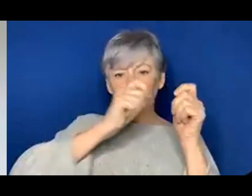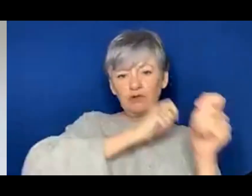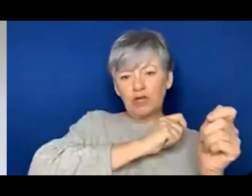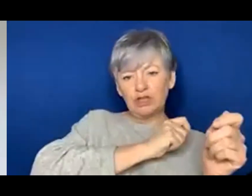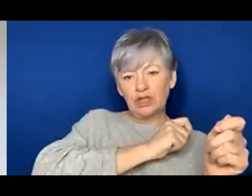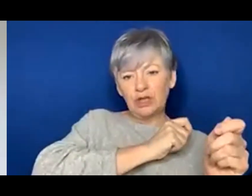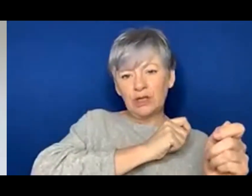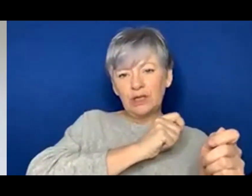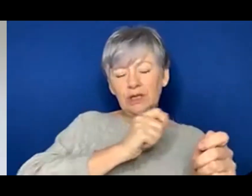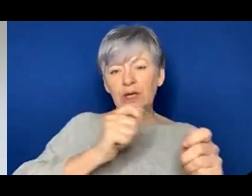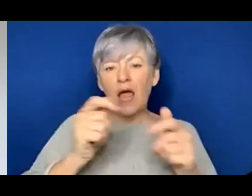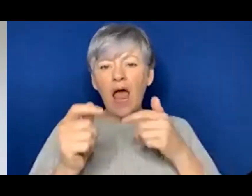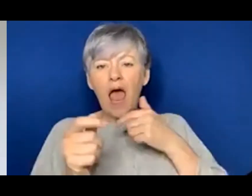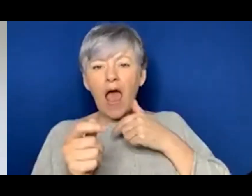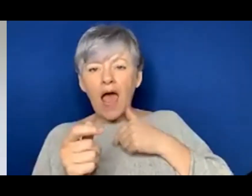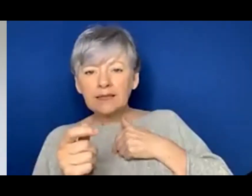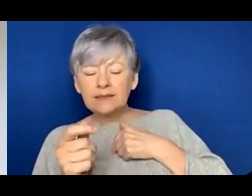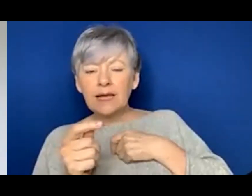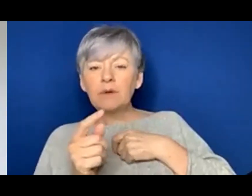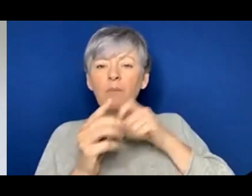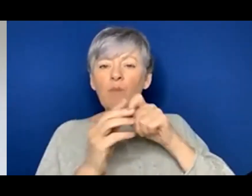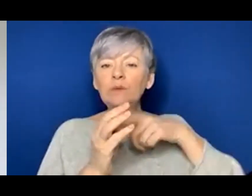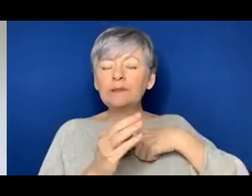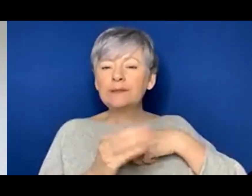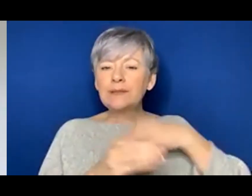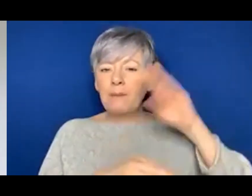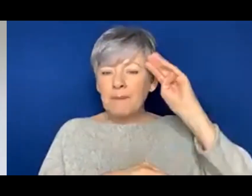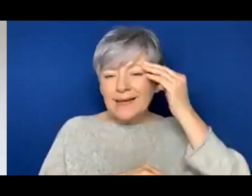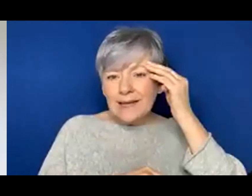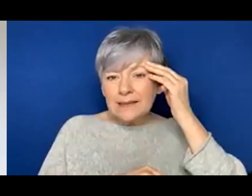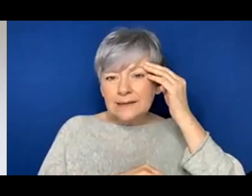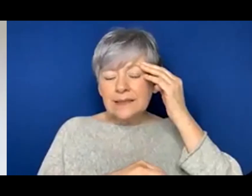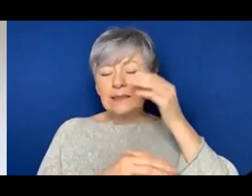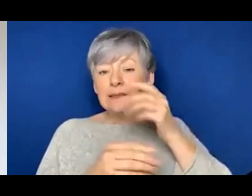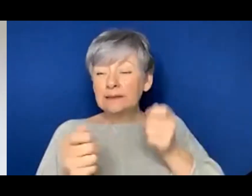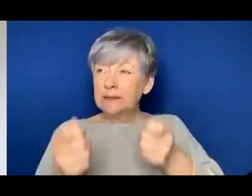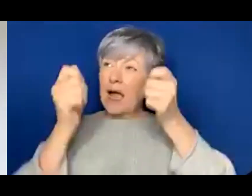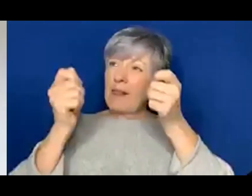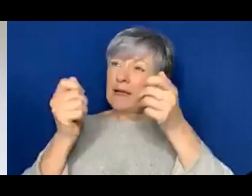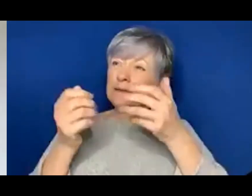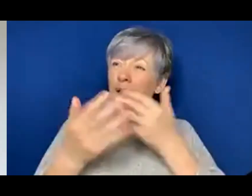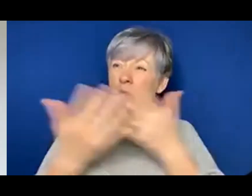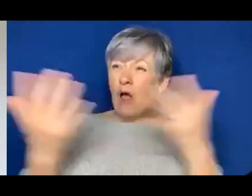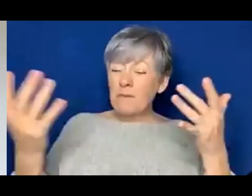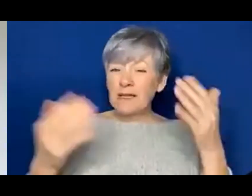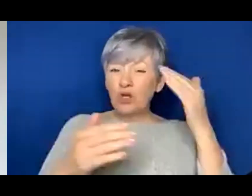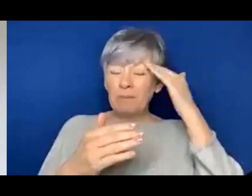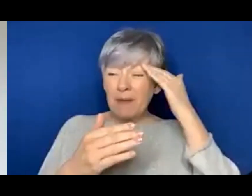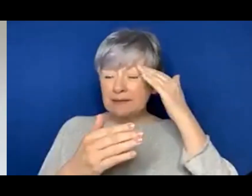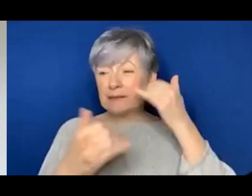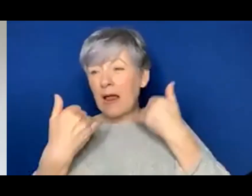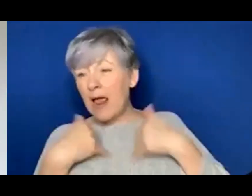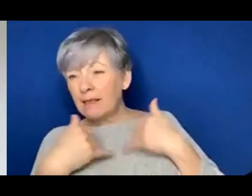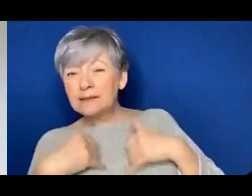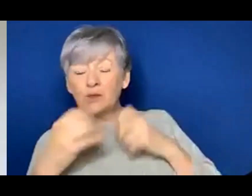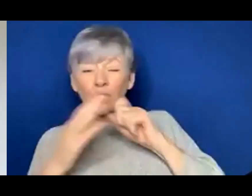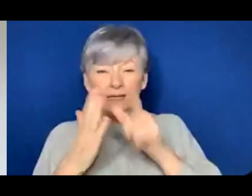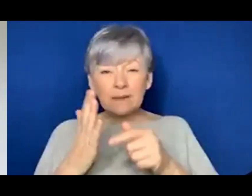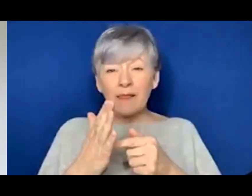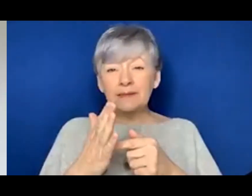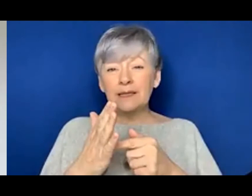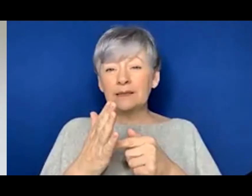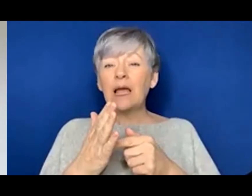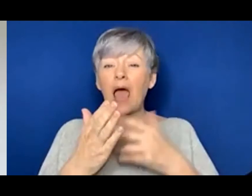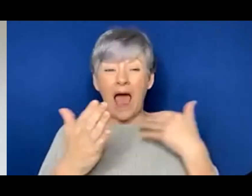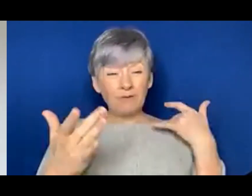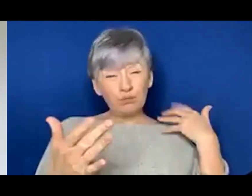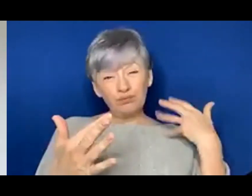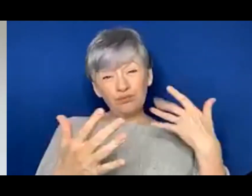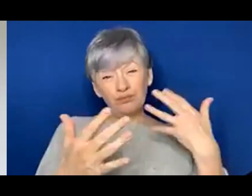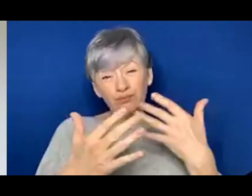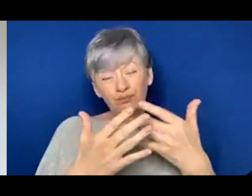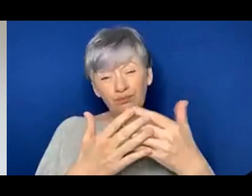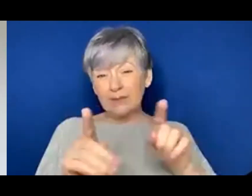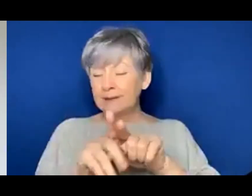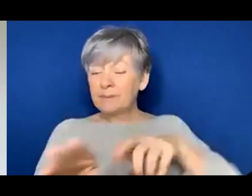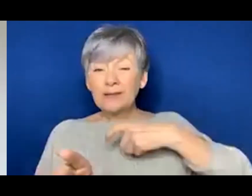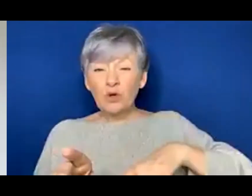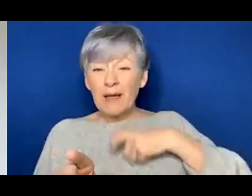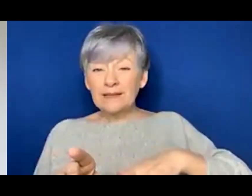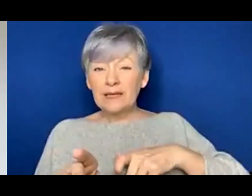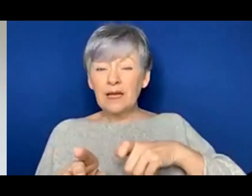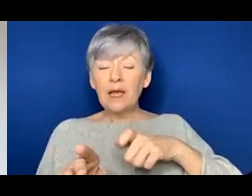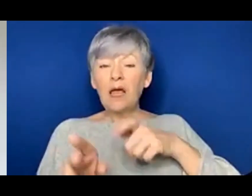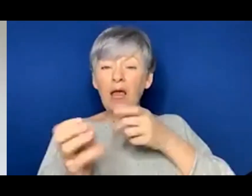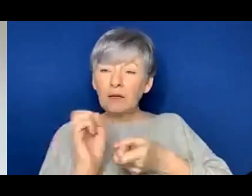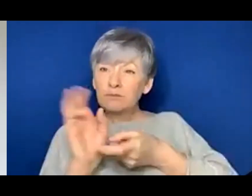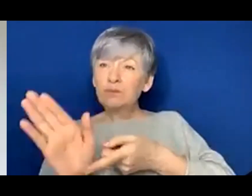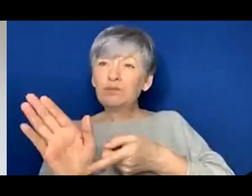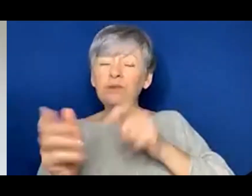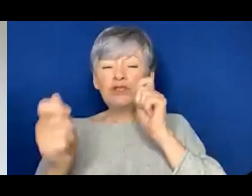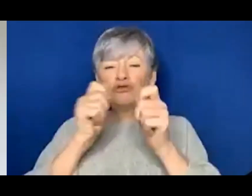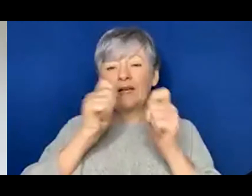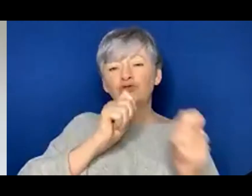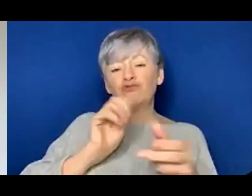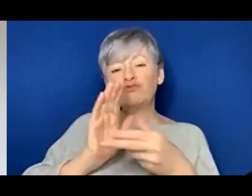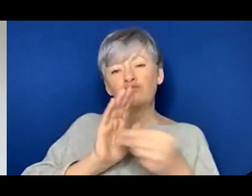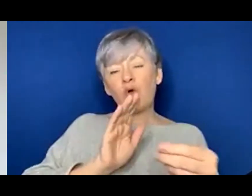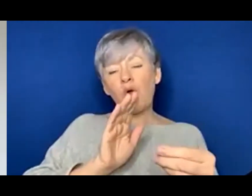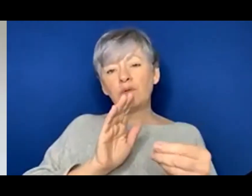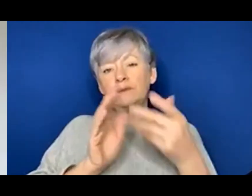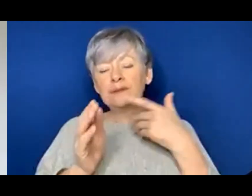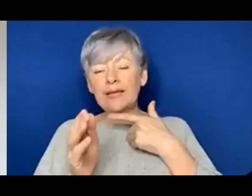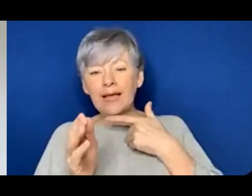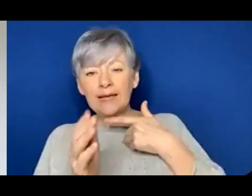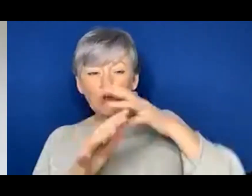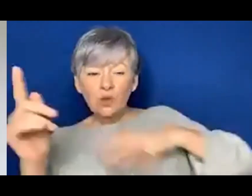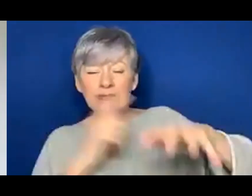Porters Madness highlights how many disorders have existed as long as humanity. Autism has had